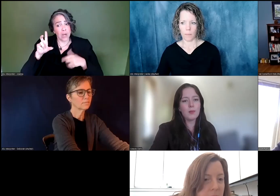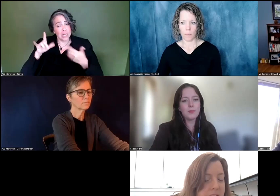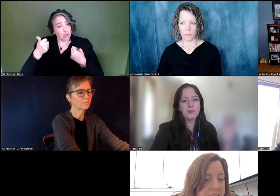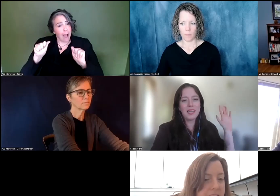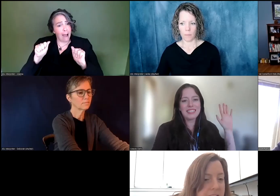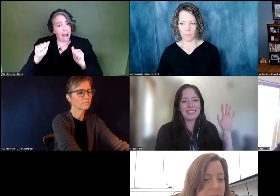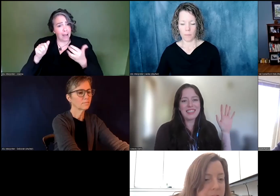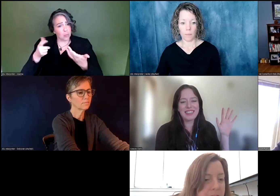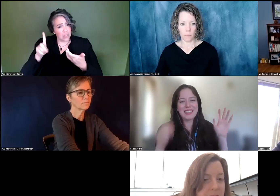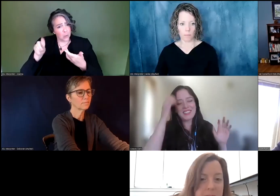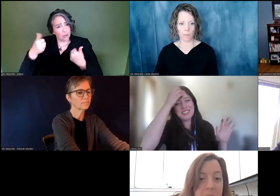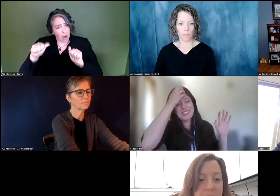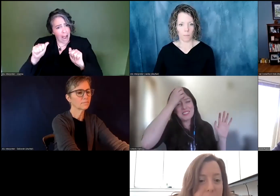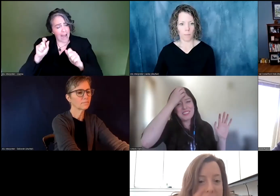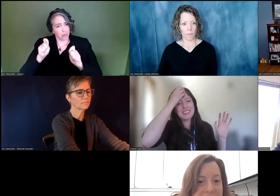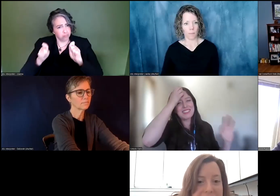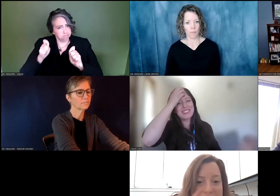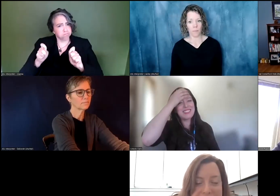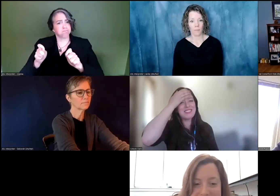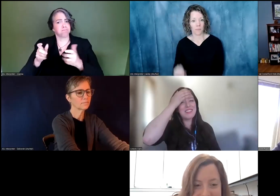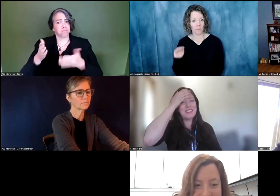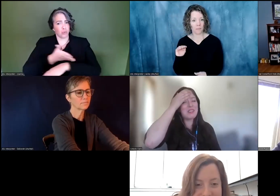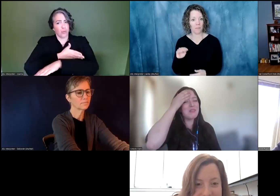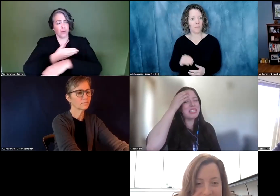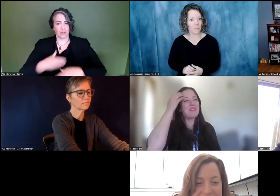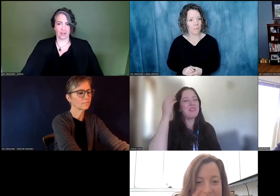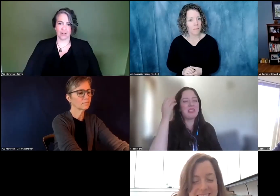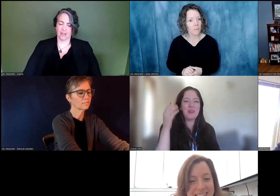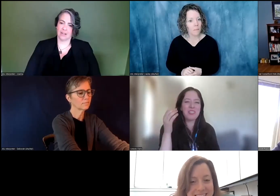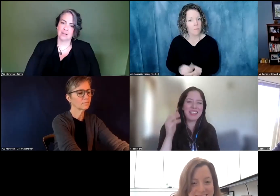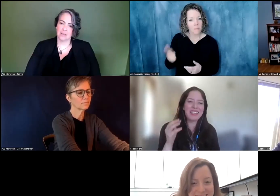Great. Thank you. Oh yeah, go ahead Celeste. Oh no, I want to mention one more thing